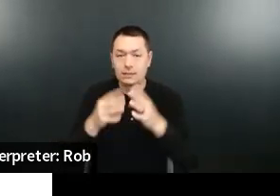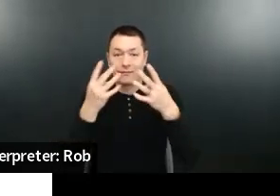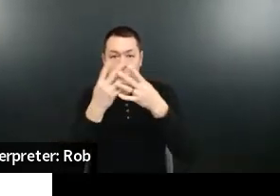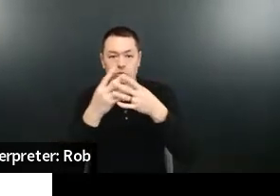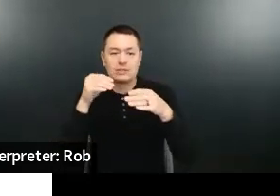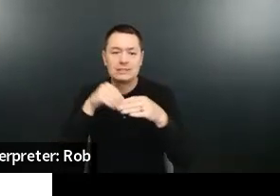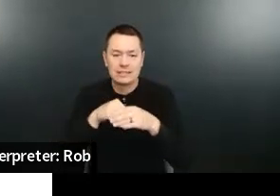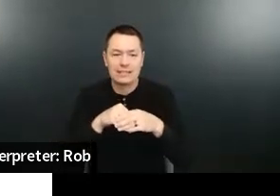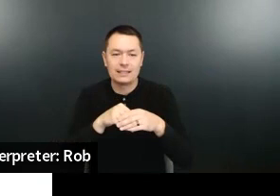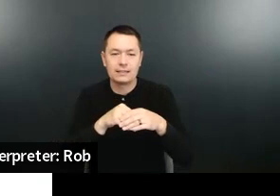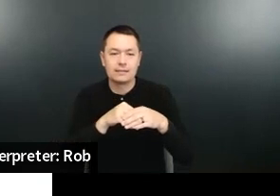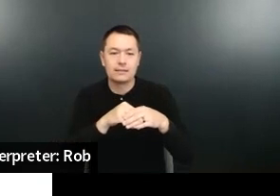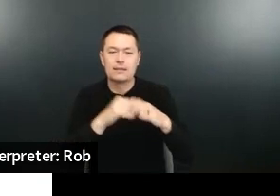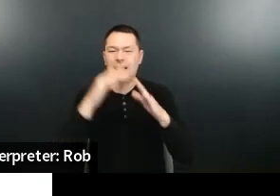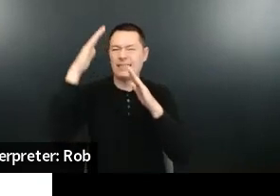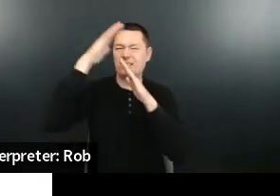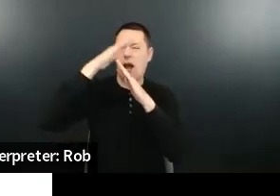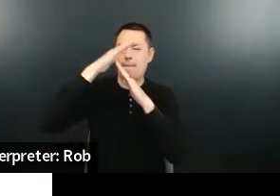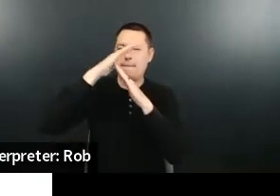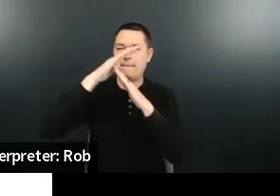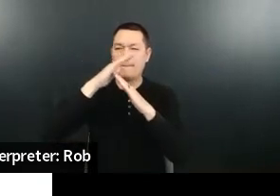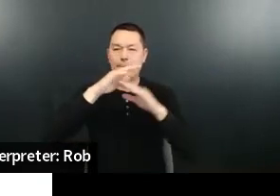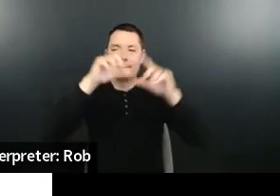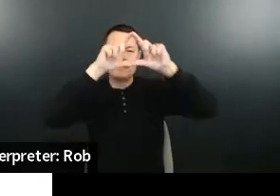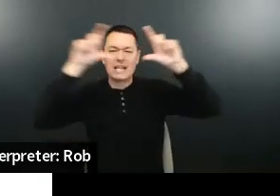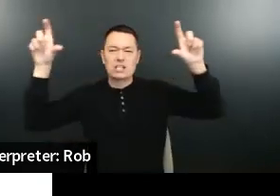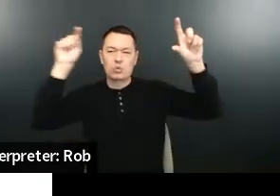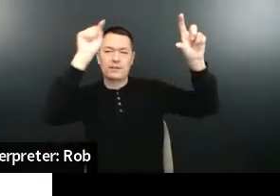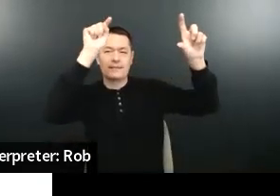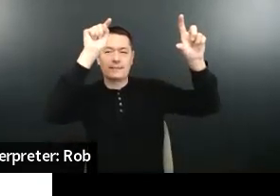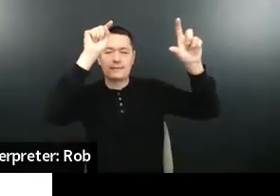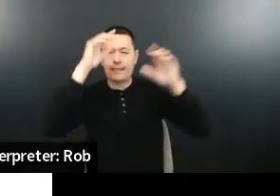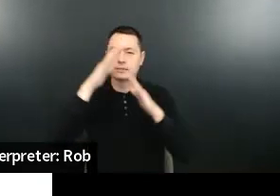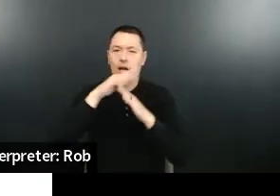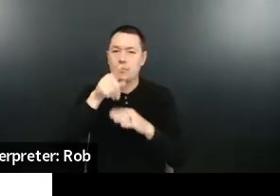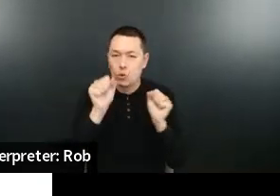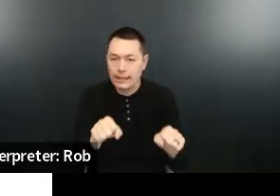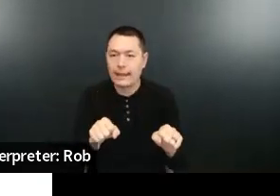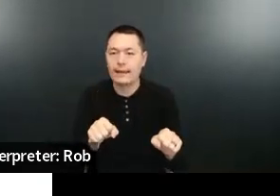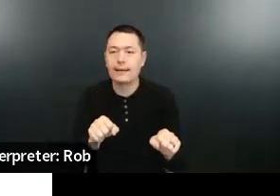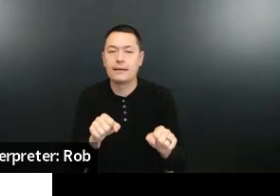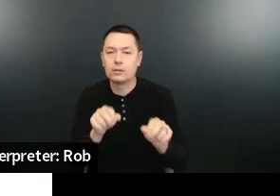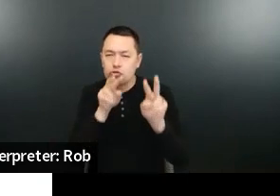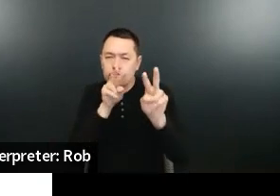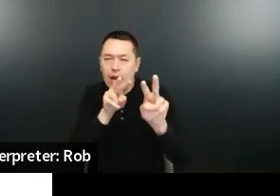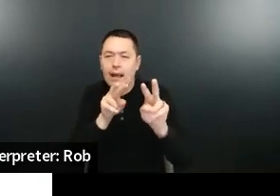you know, at the top of the dashboards. So that you can track what you are selecting